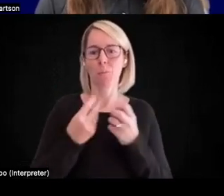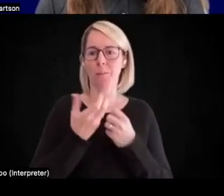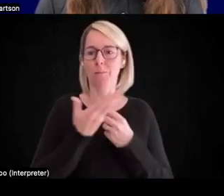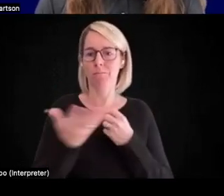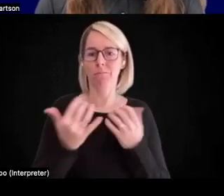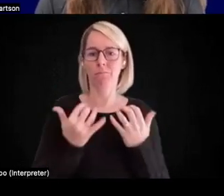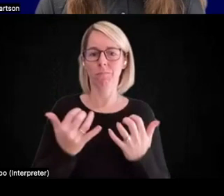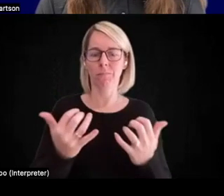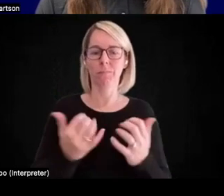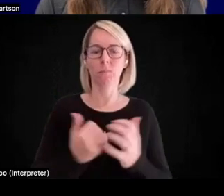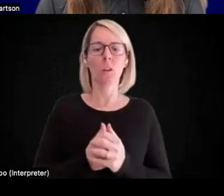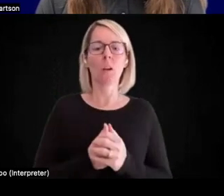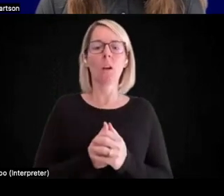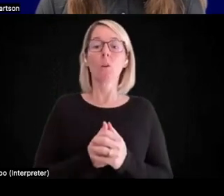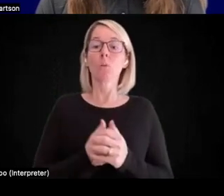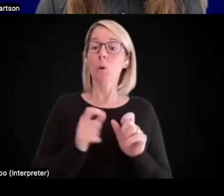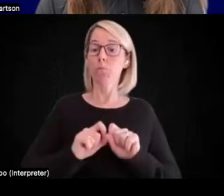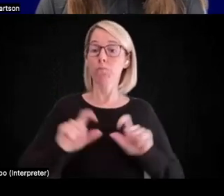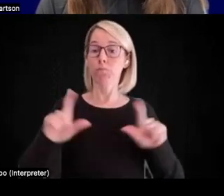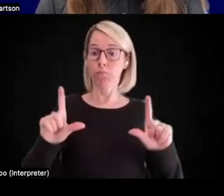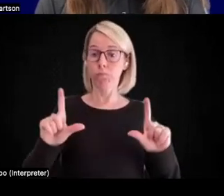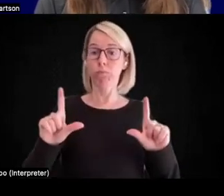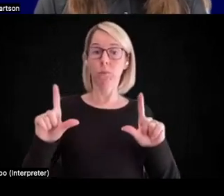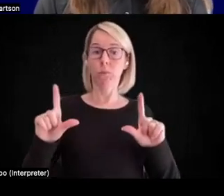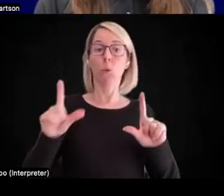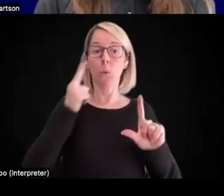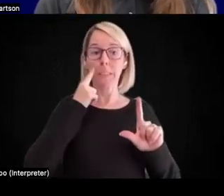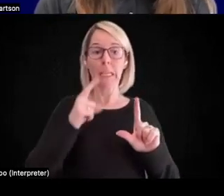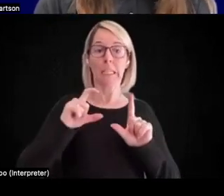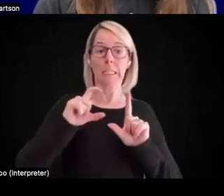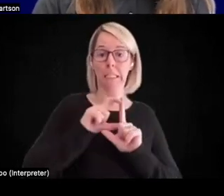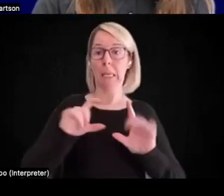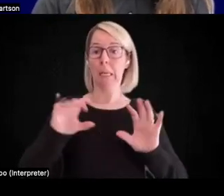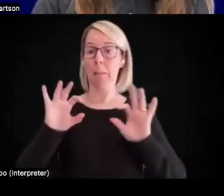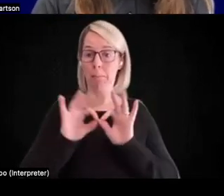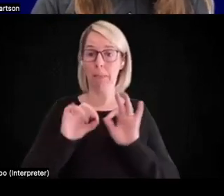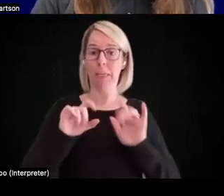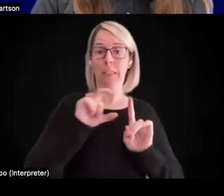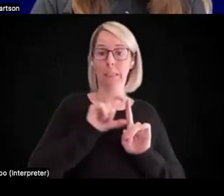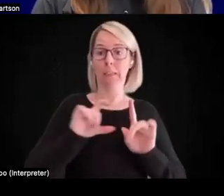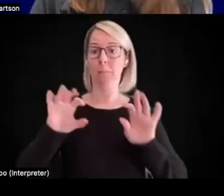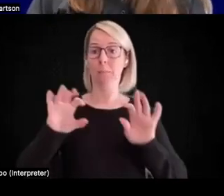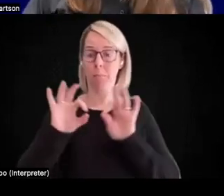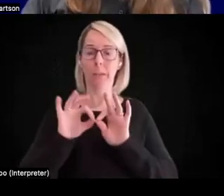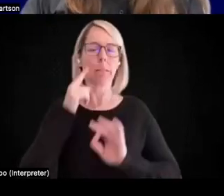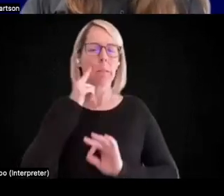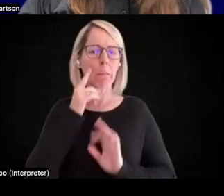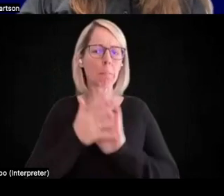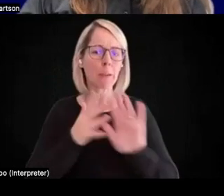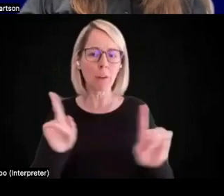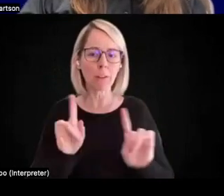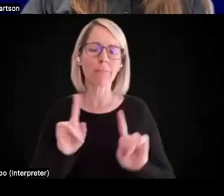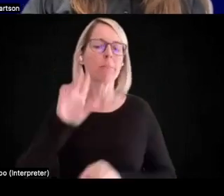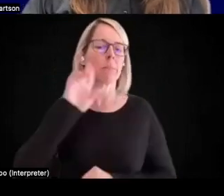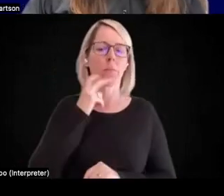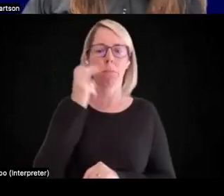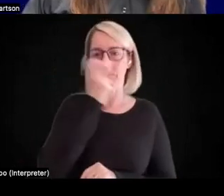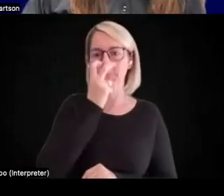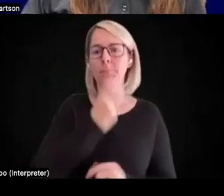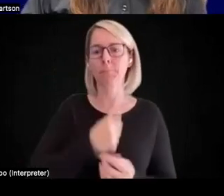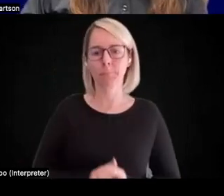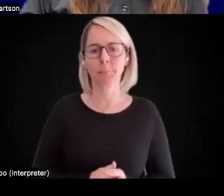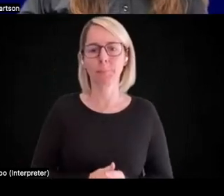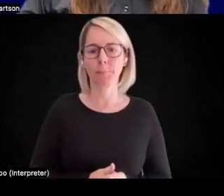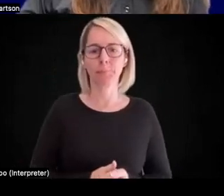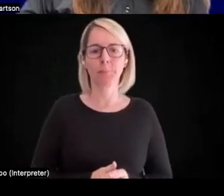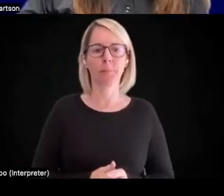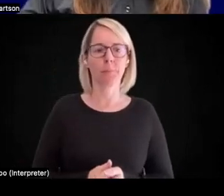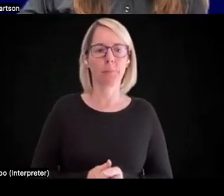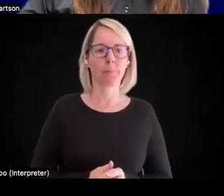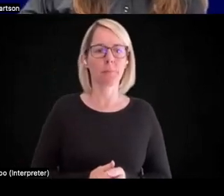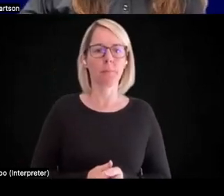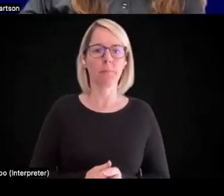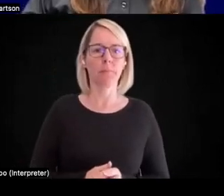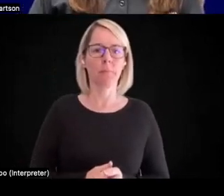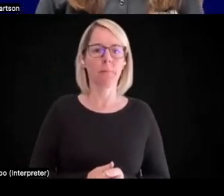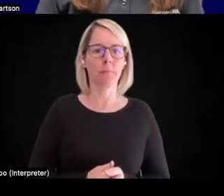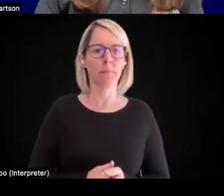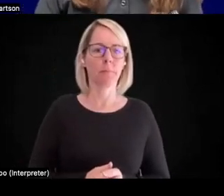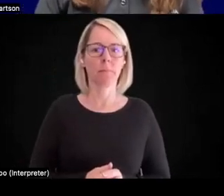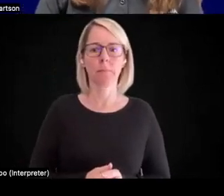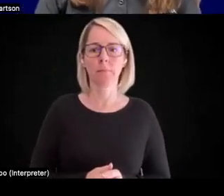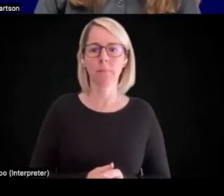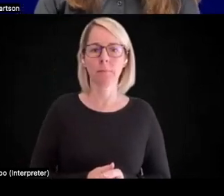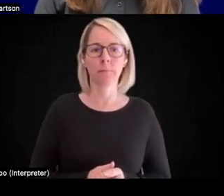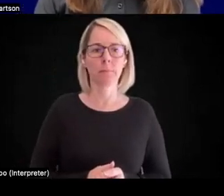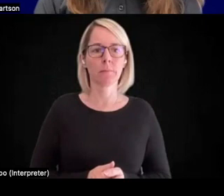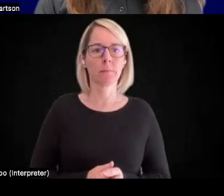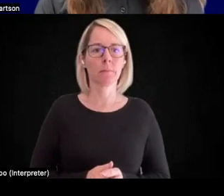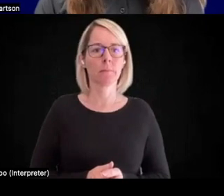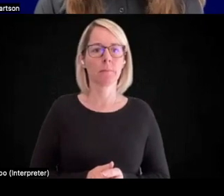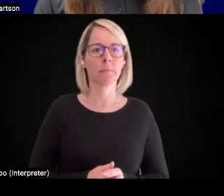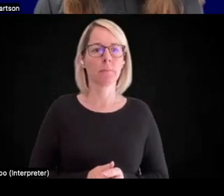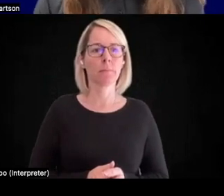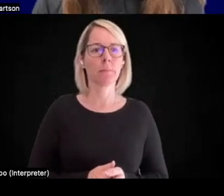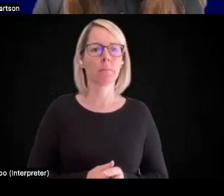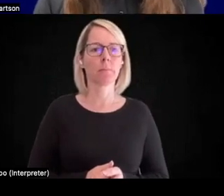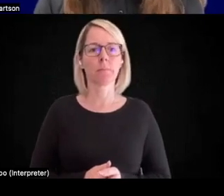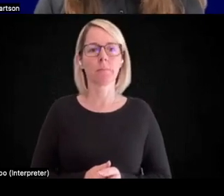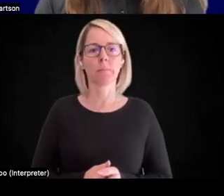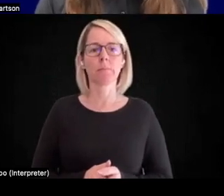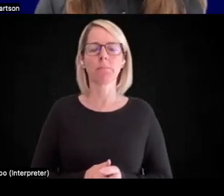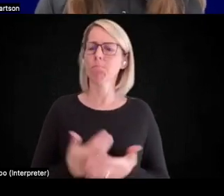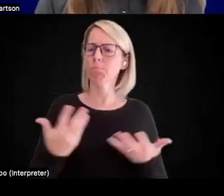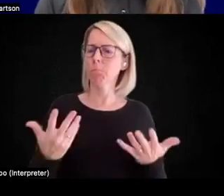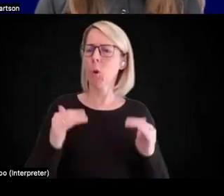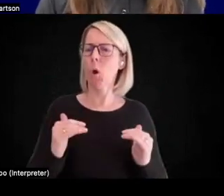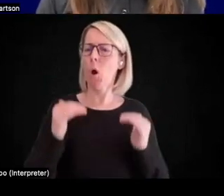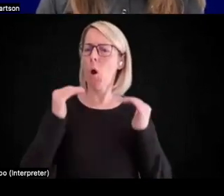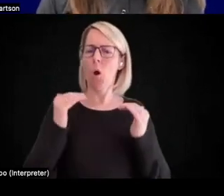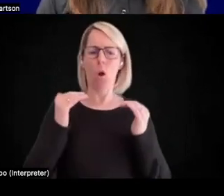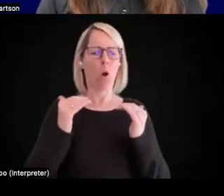the abbreviation "db", for deafblind. Why do we need high quality interactions